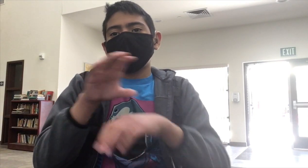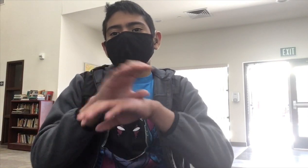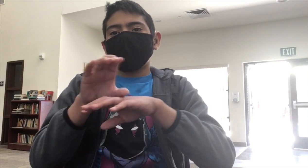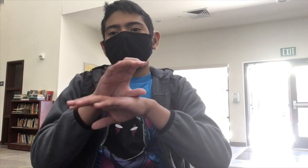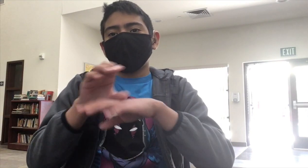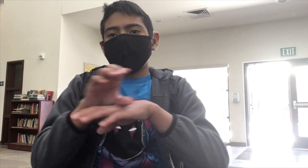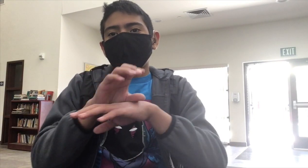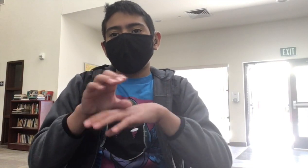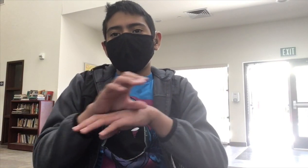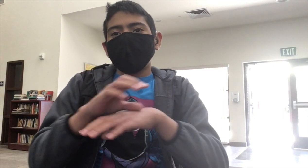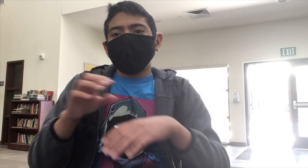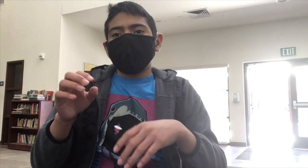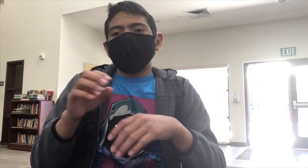Was making hot chocolate.